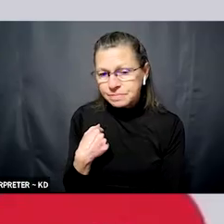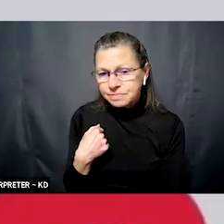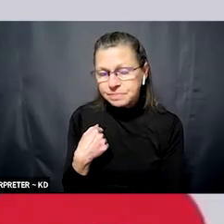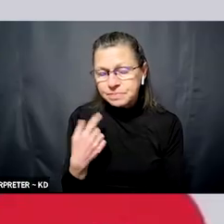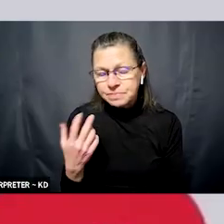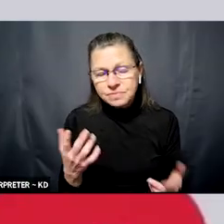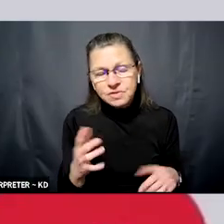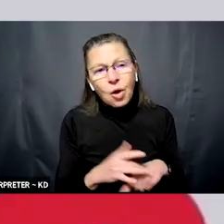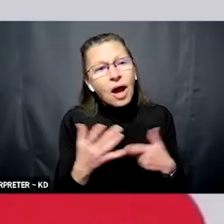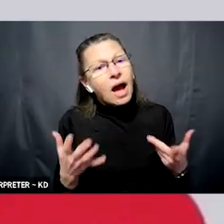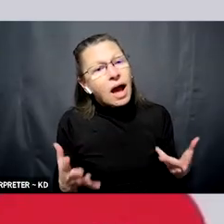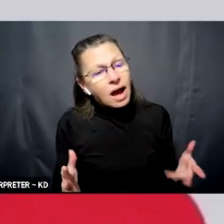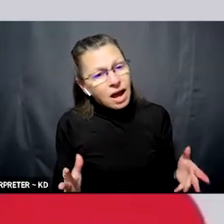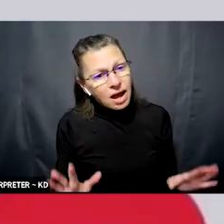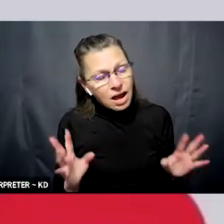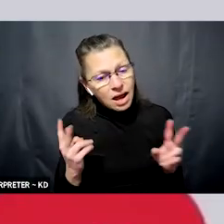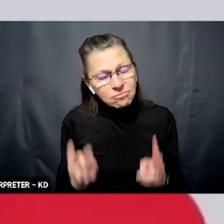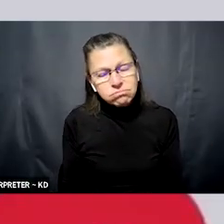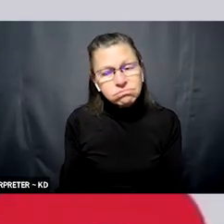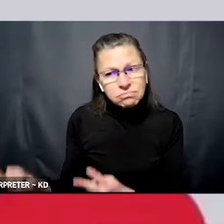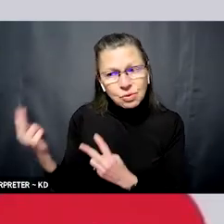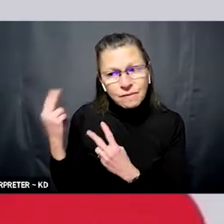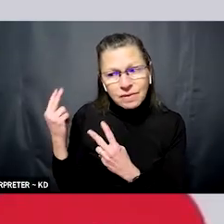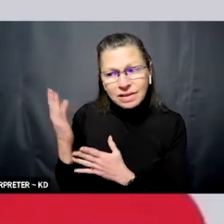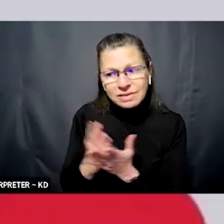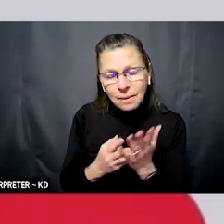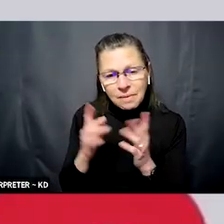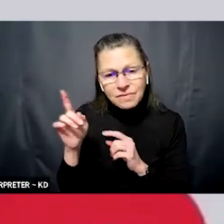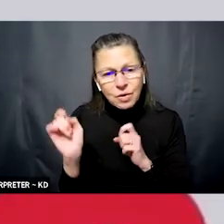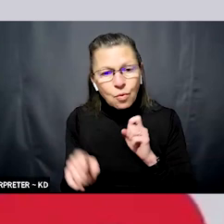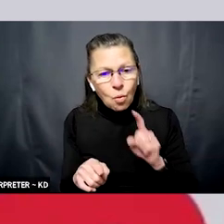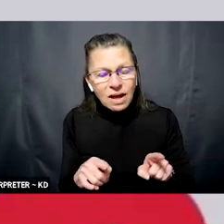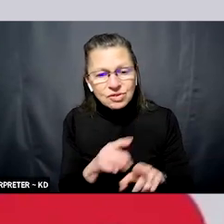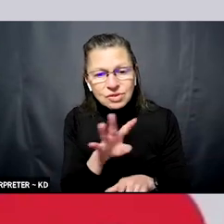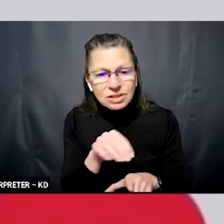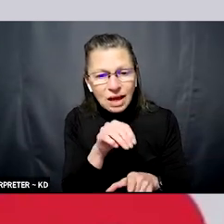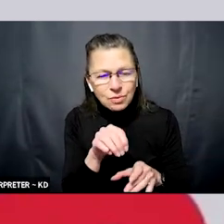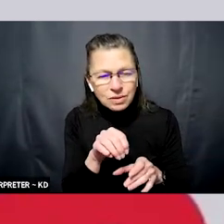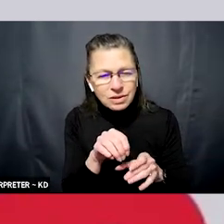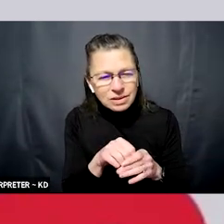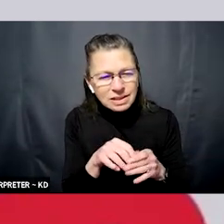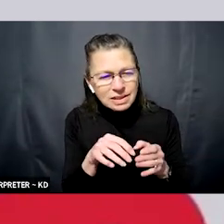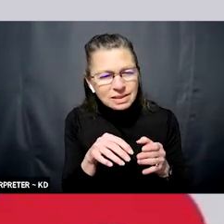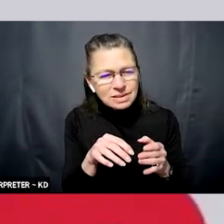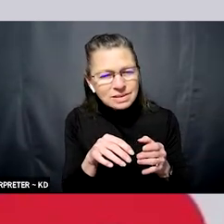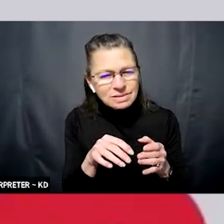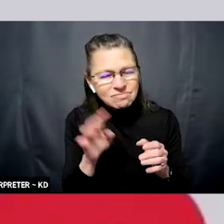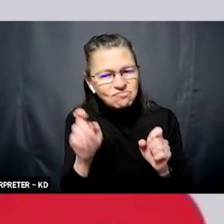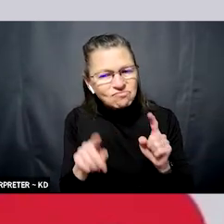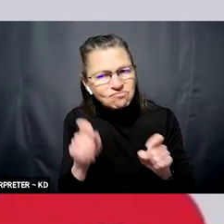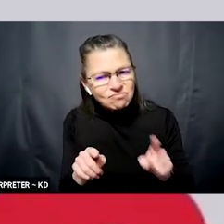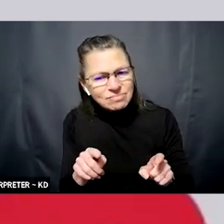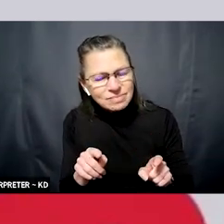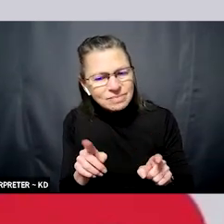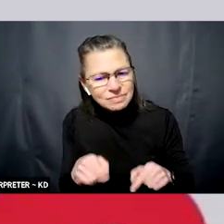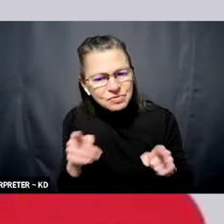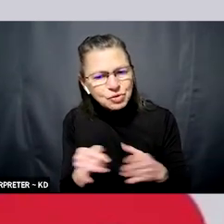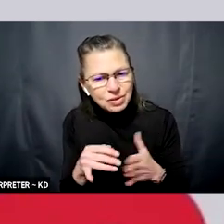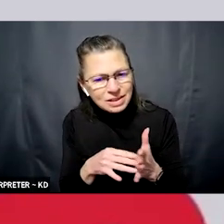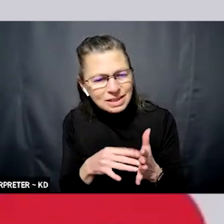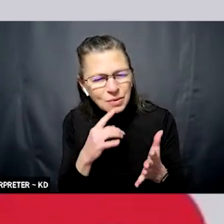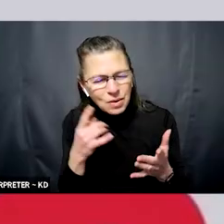the questions that were involved in the study, when I was looking at stressful life events and